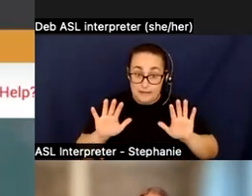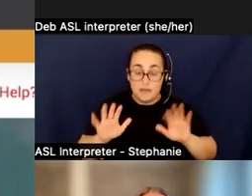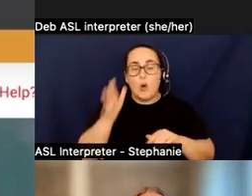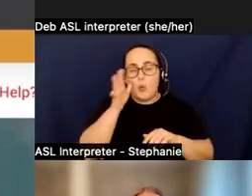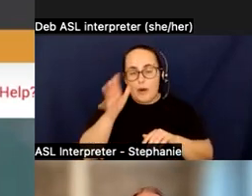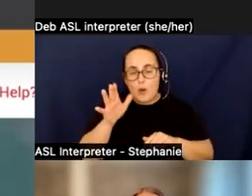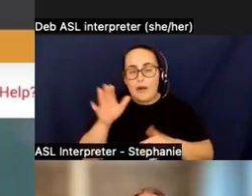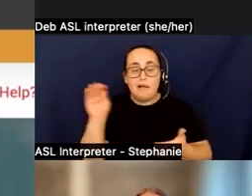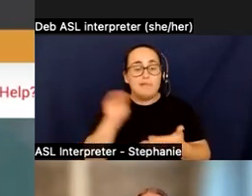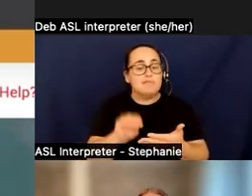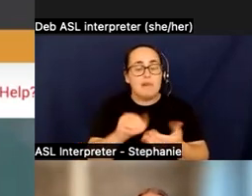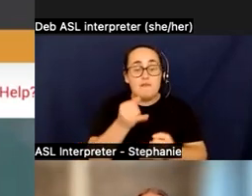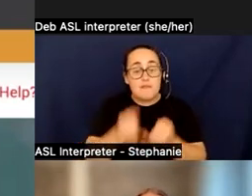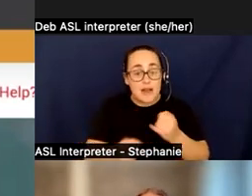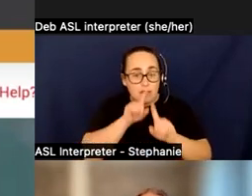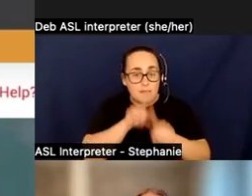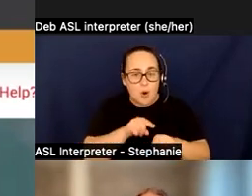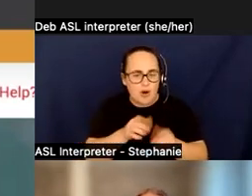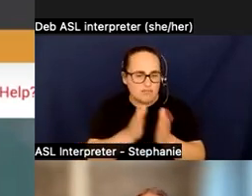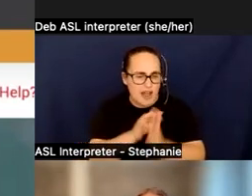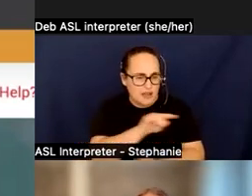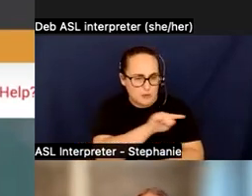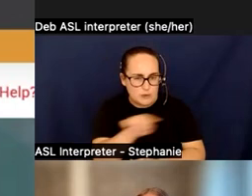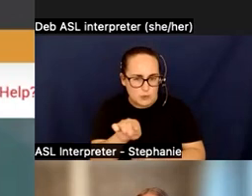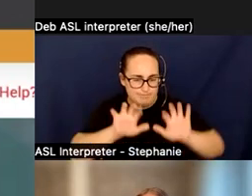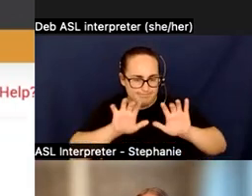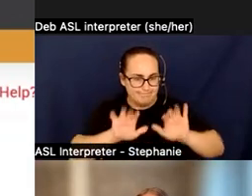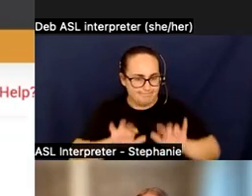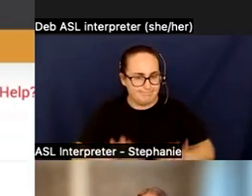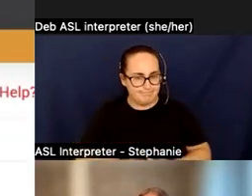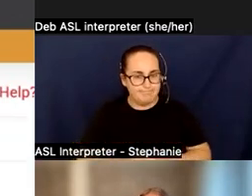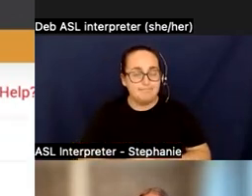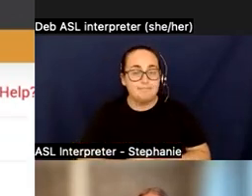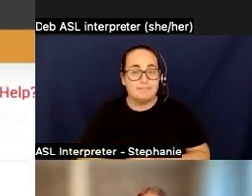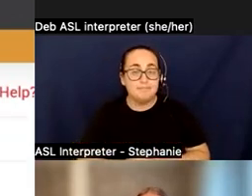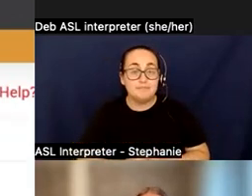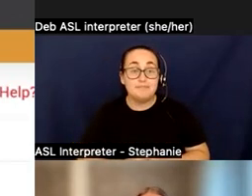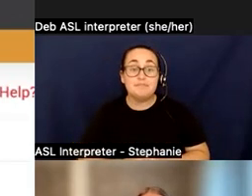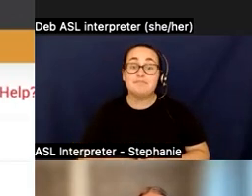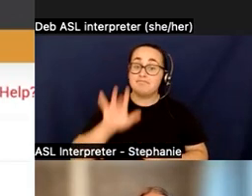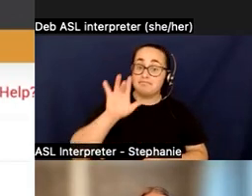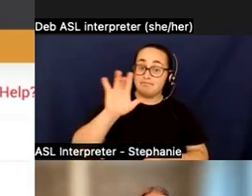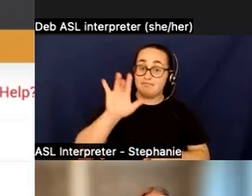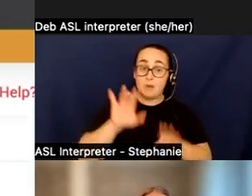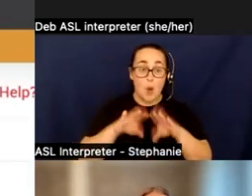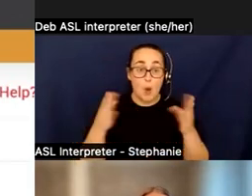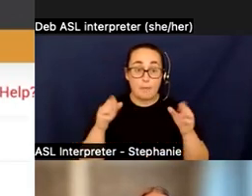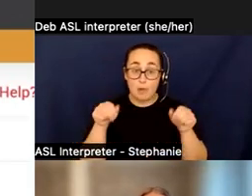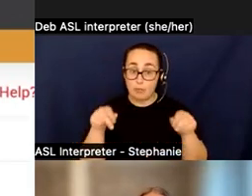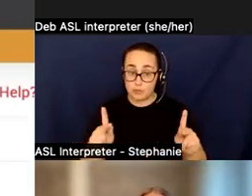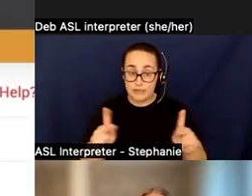here. So let's go to the application. I'm going to click on my Open Opportunities button. And here I